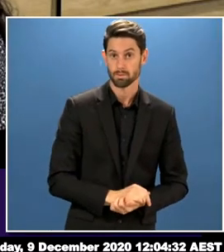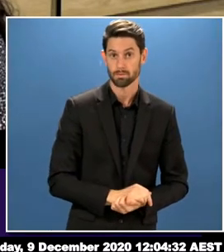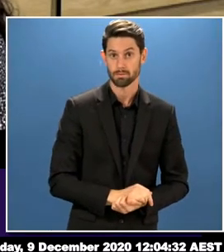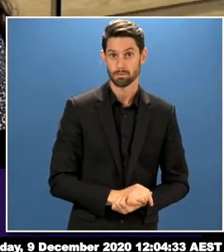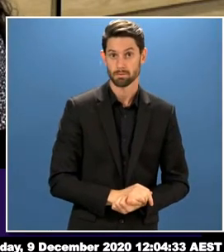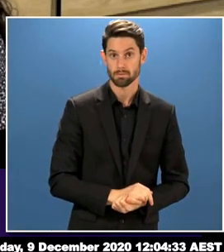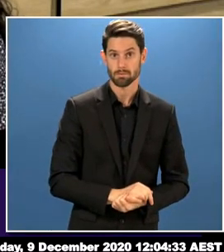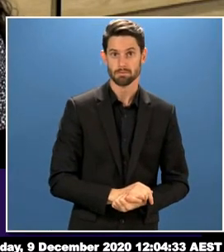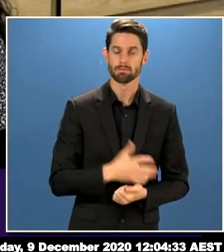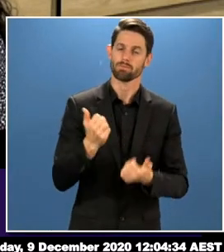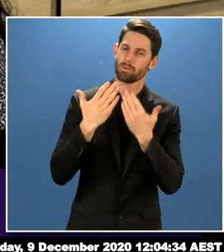Thank you, Ms Fraser.